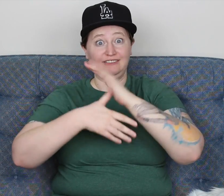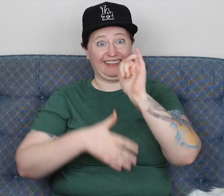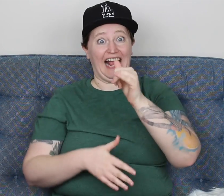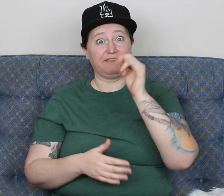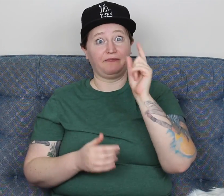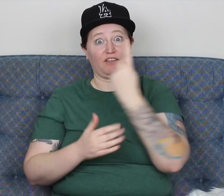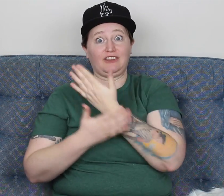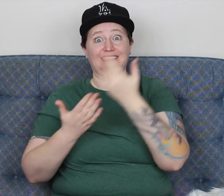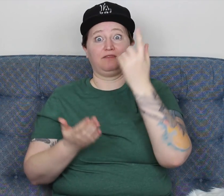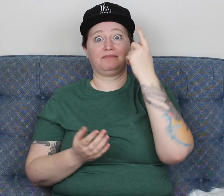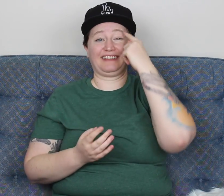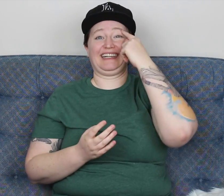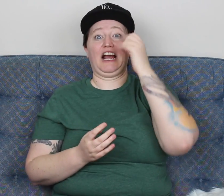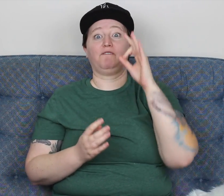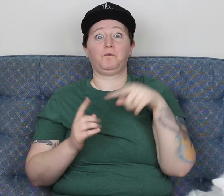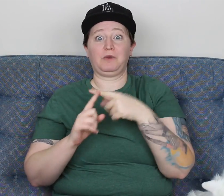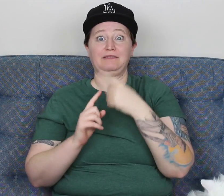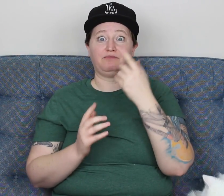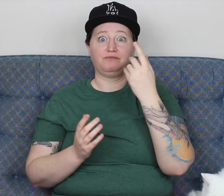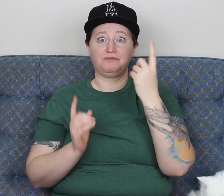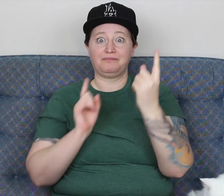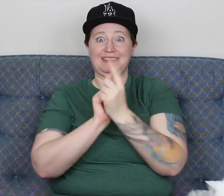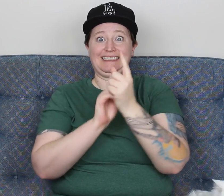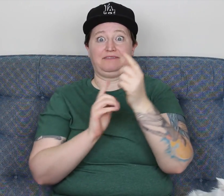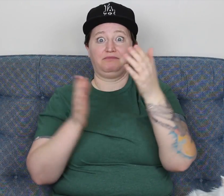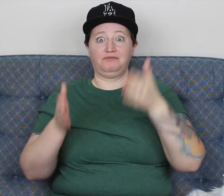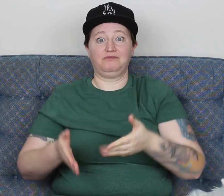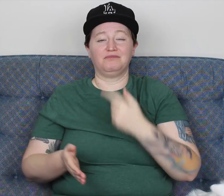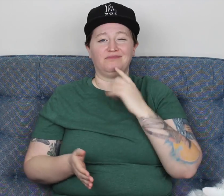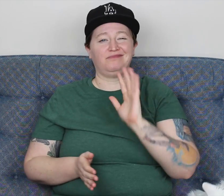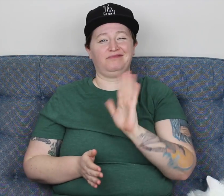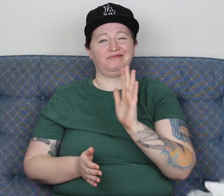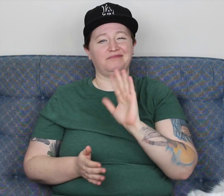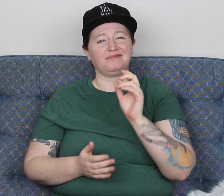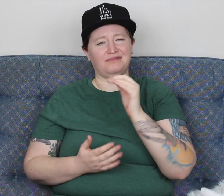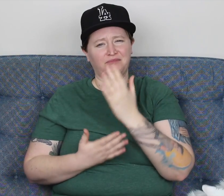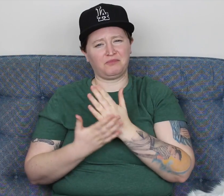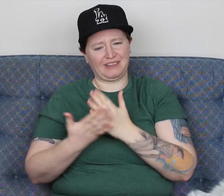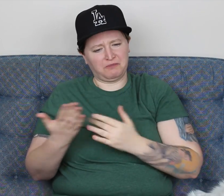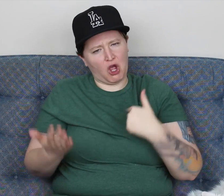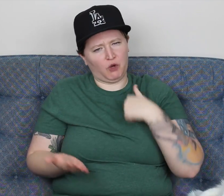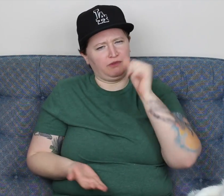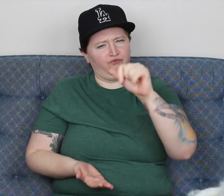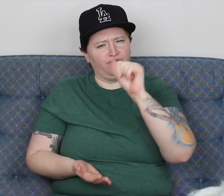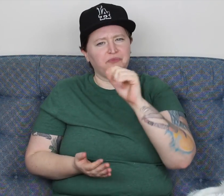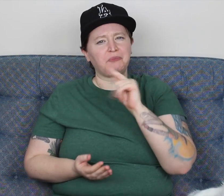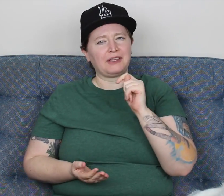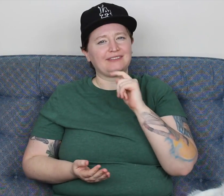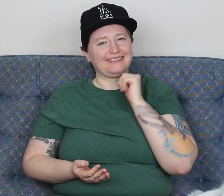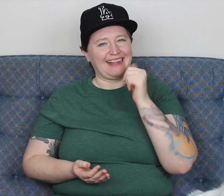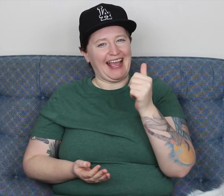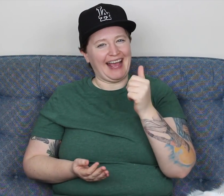Meaning Deaf is the first thing someone thinks of when they meet somebody. That's not what they say. They say "yes being Deaf is a part of me